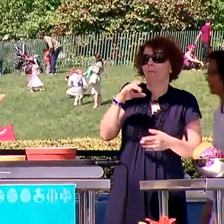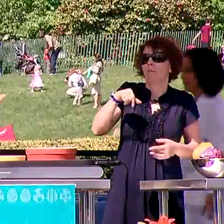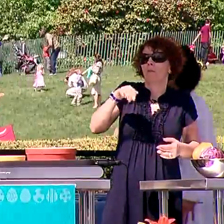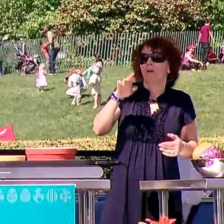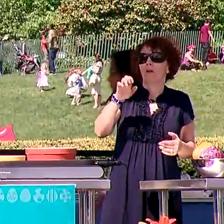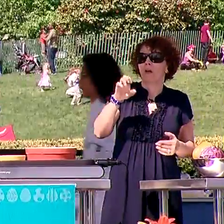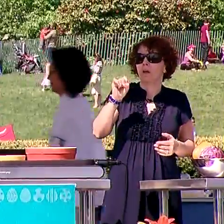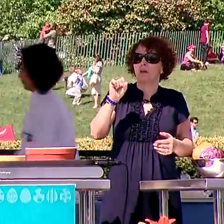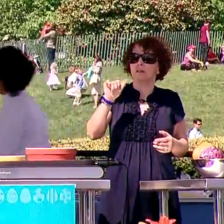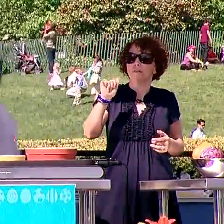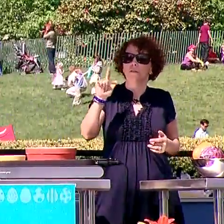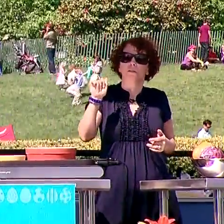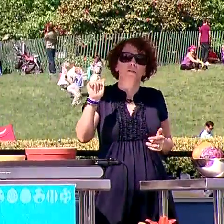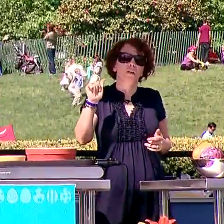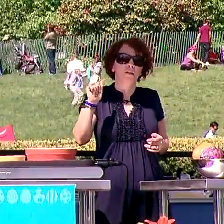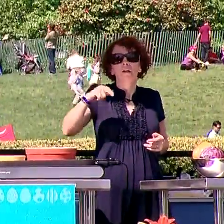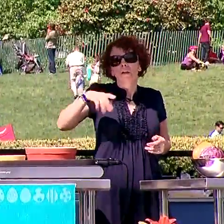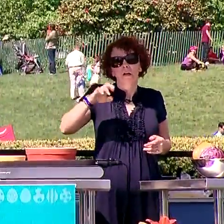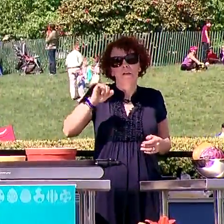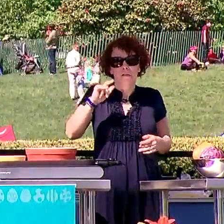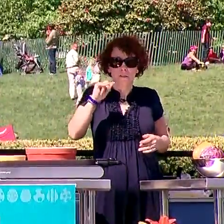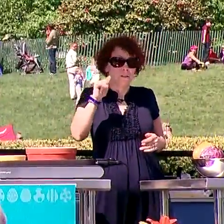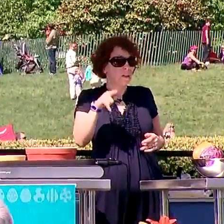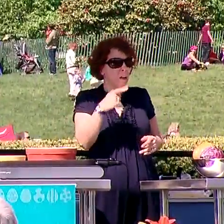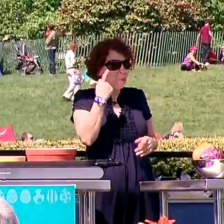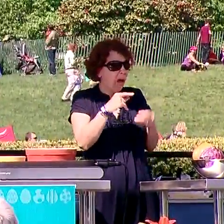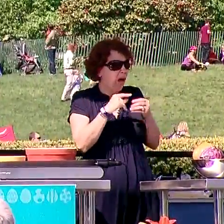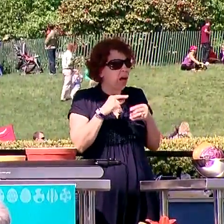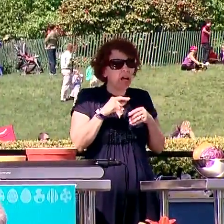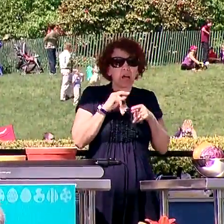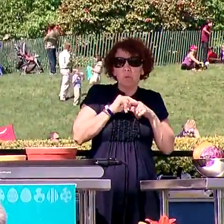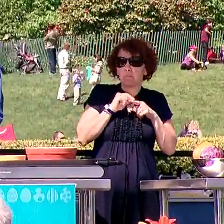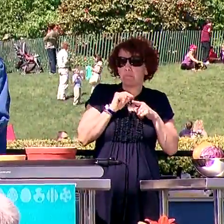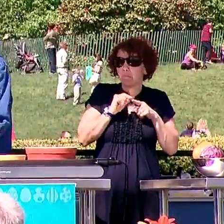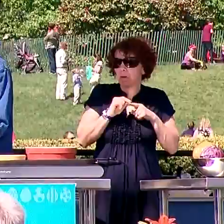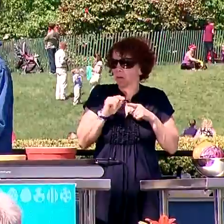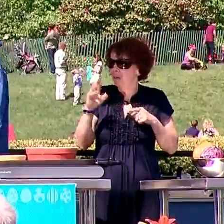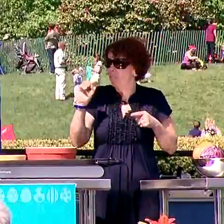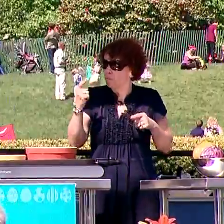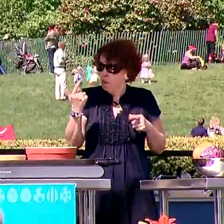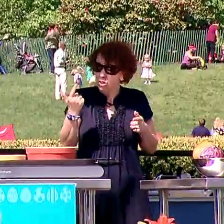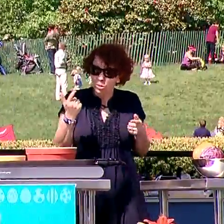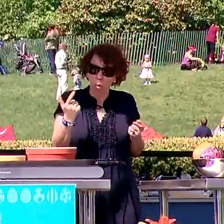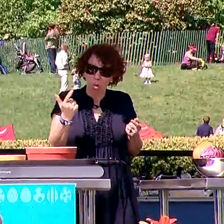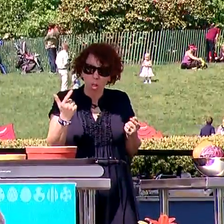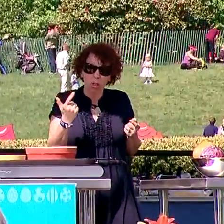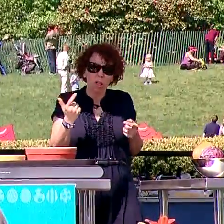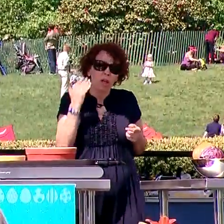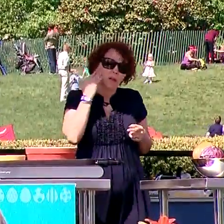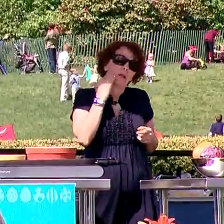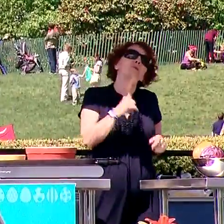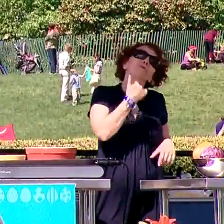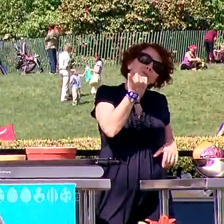and I'm going to make black bean and vegetable quesadillas. And what I'm always telling people, and I know another chef made quesadillas today,